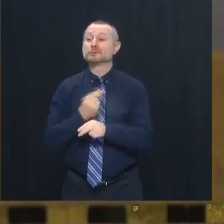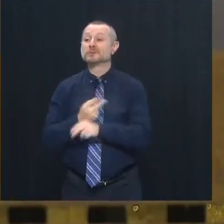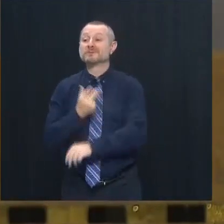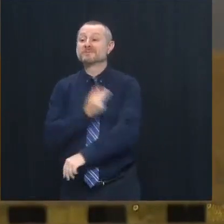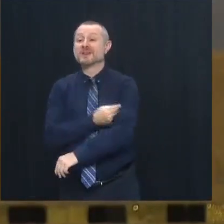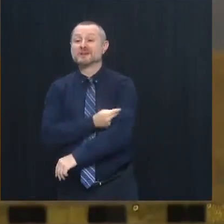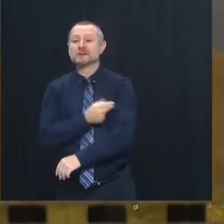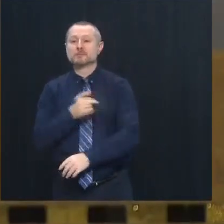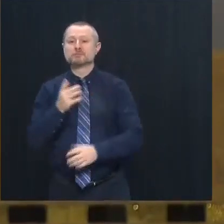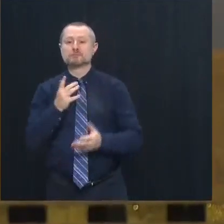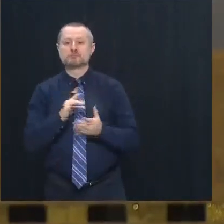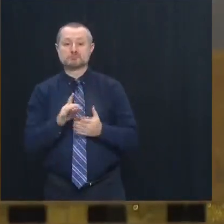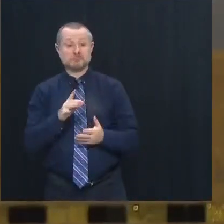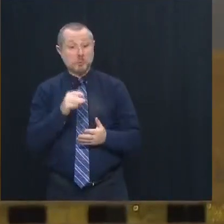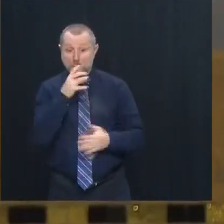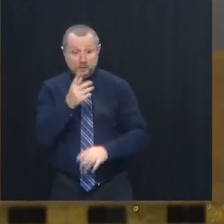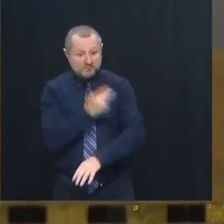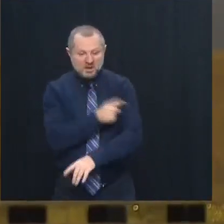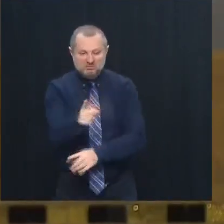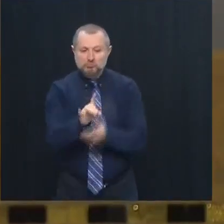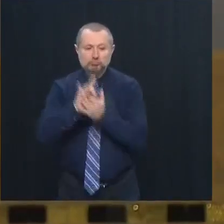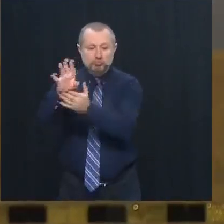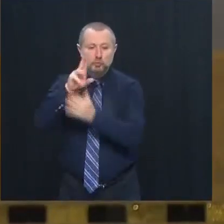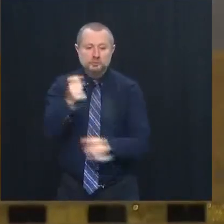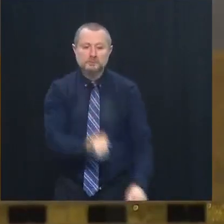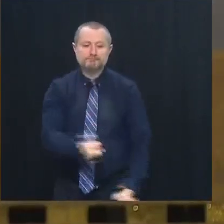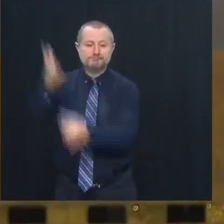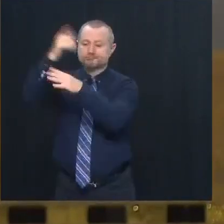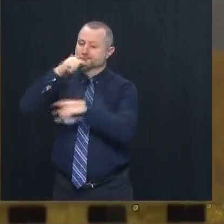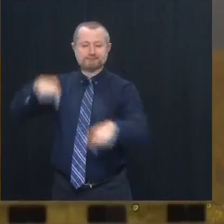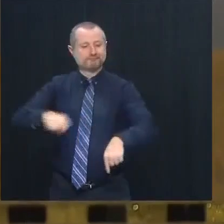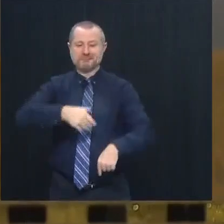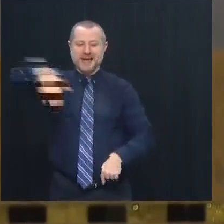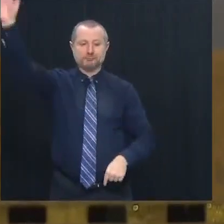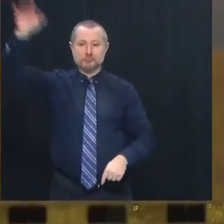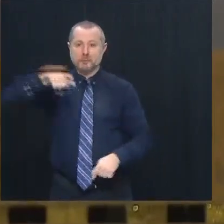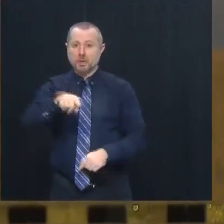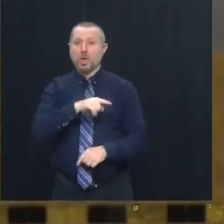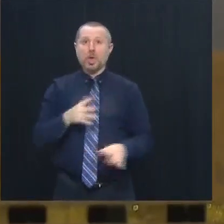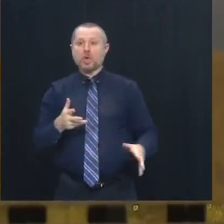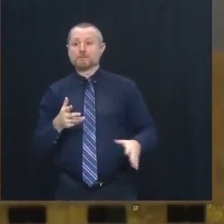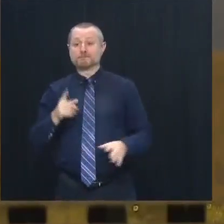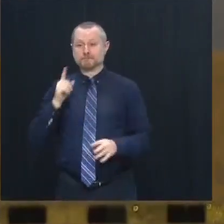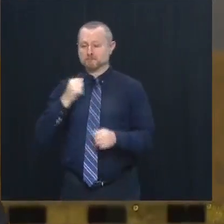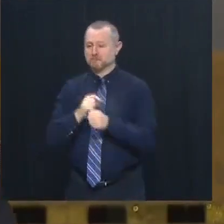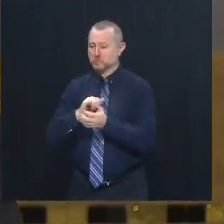THEY MAY USE THE VACCINE PROCESS TO IDENTIFY THEM FOR DEPORTATION.